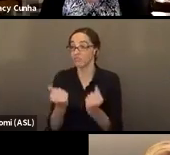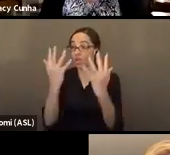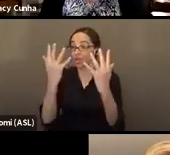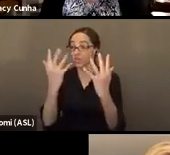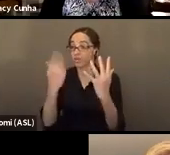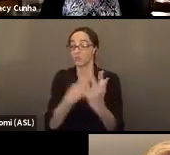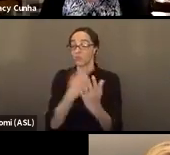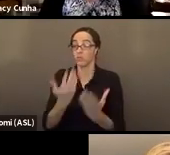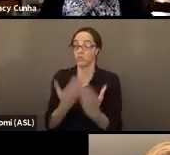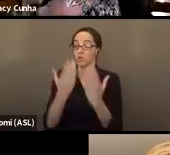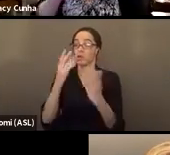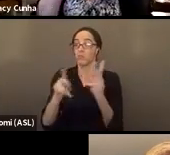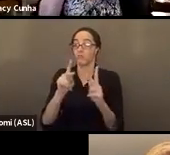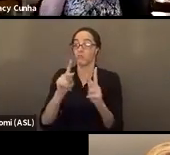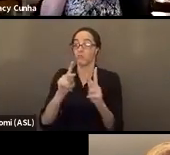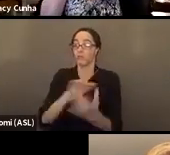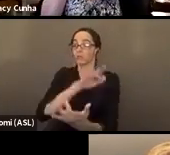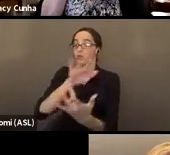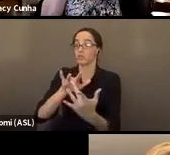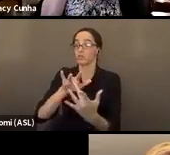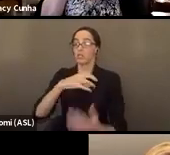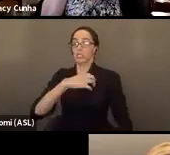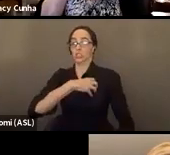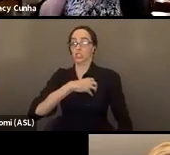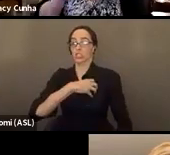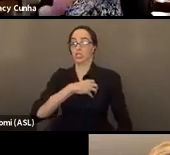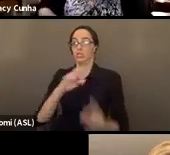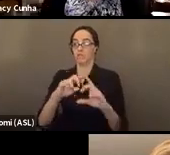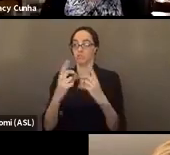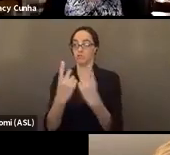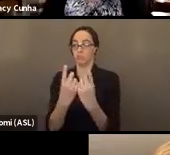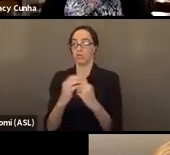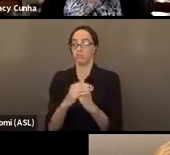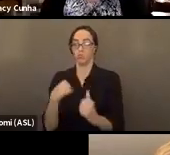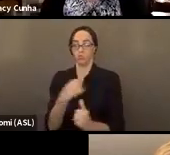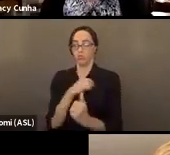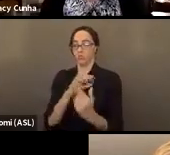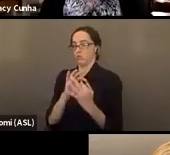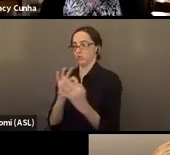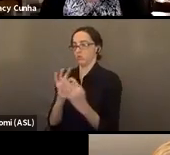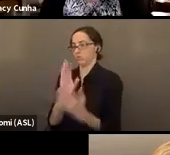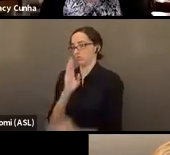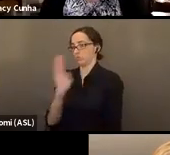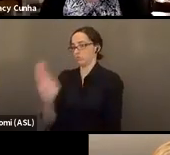us directly and they were set up for that um so the sheriff's department had my phone number